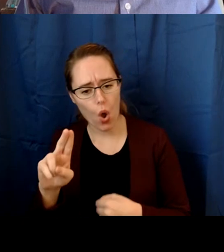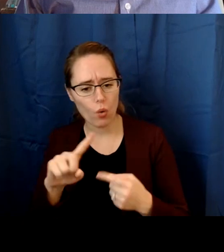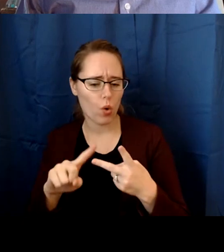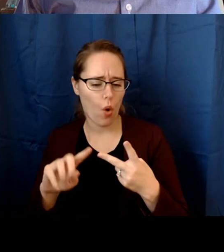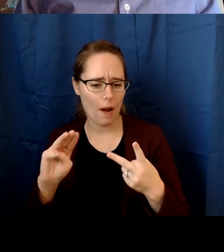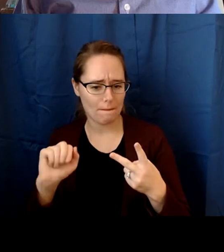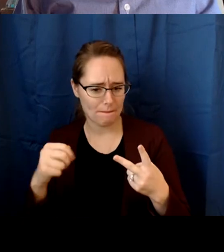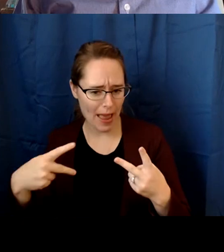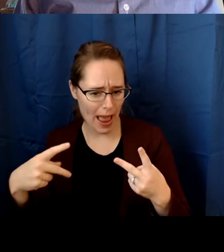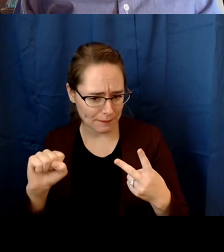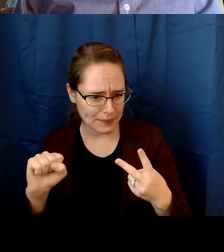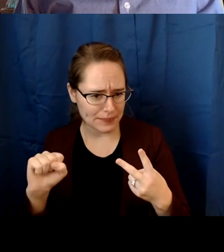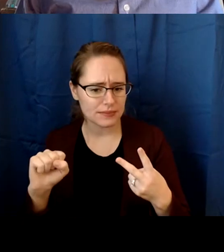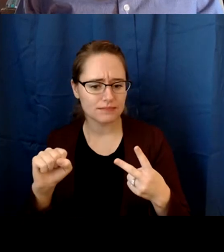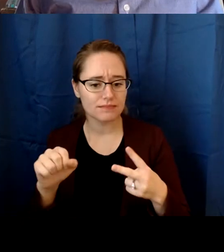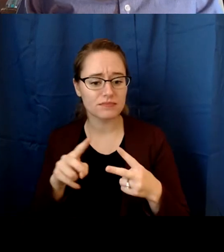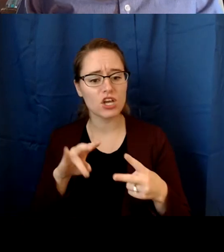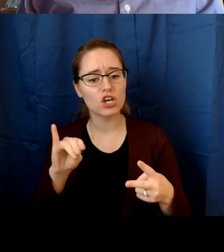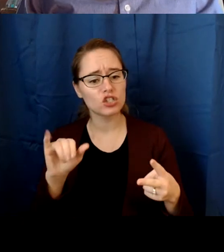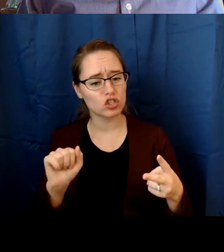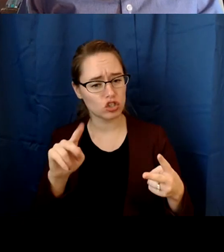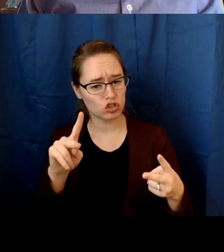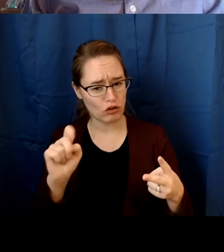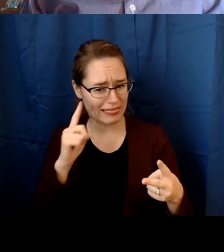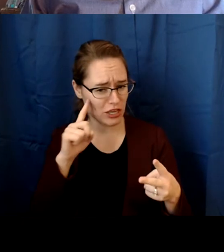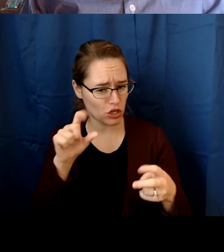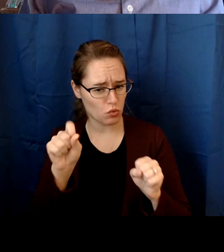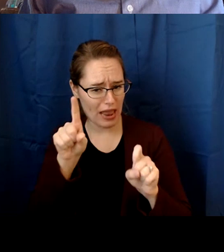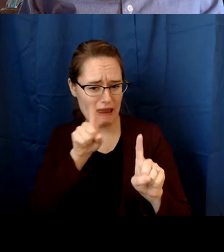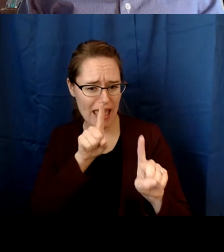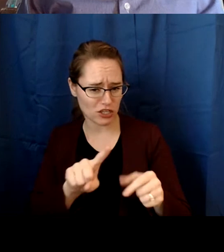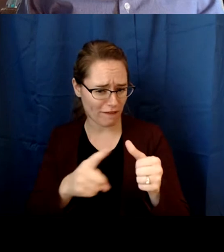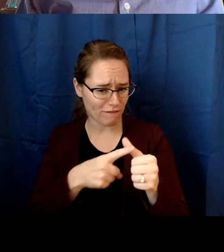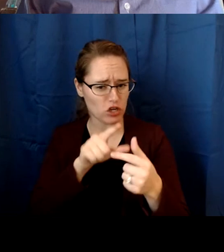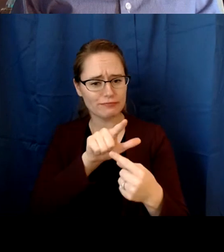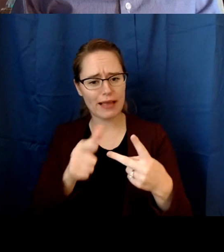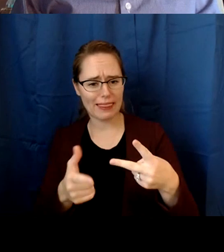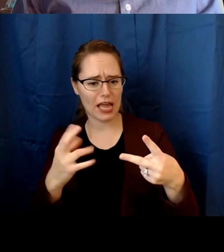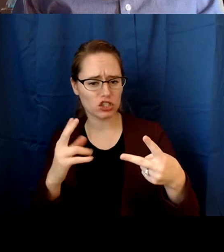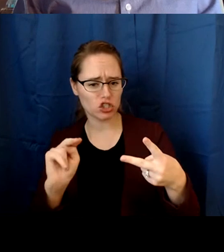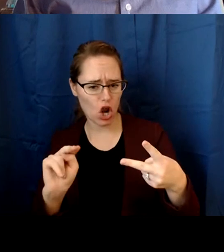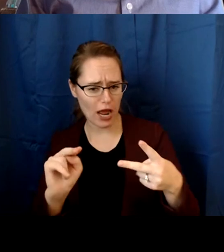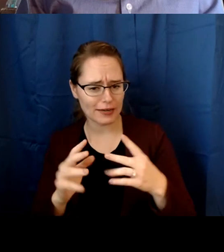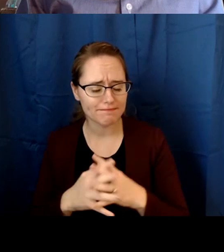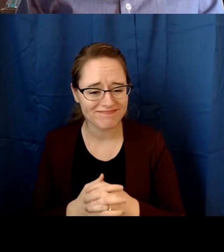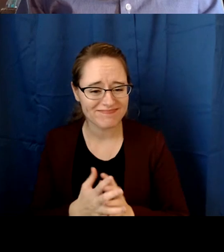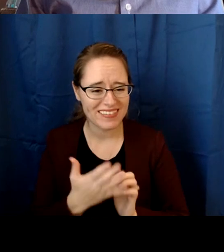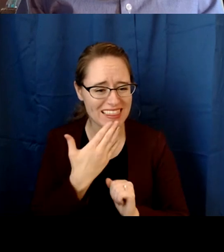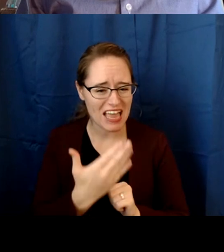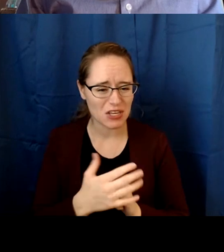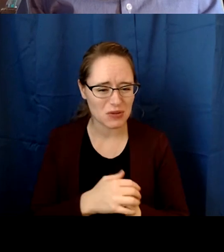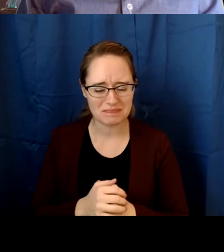and, Jake, I think you can answer that one first, and then John can go with your reply to that. Thank you.